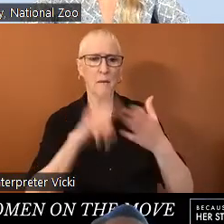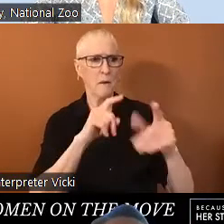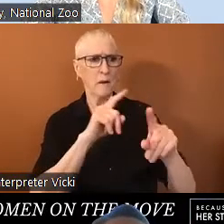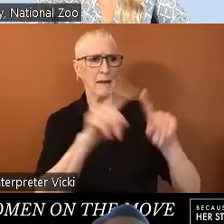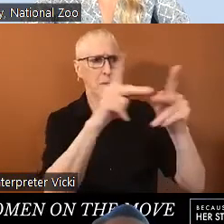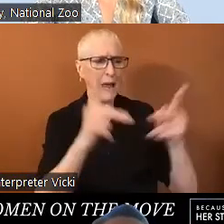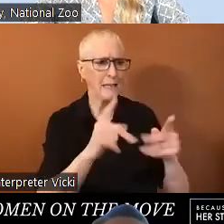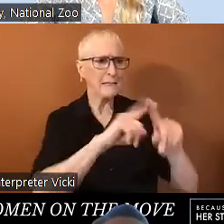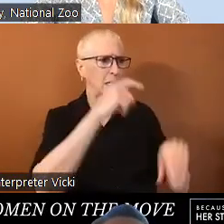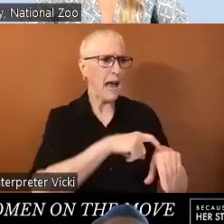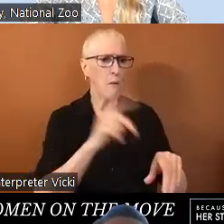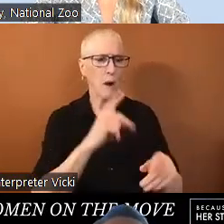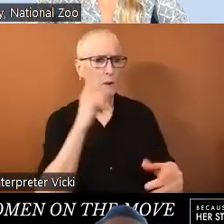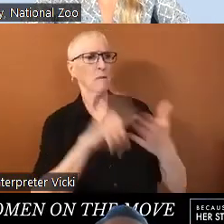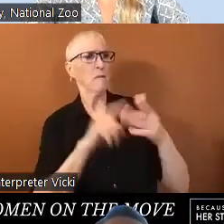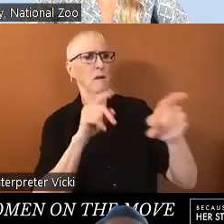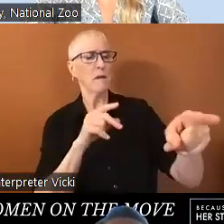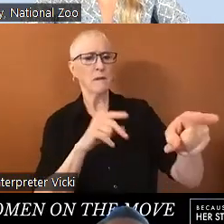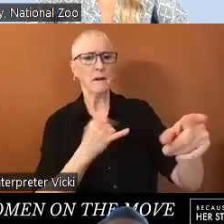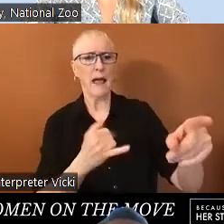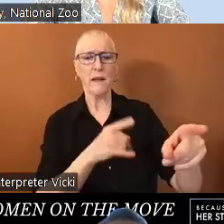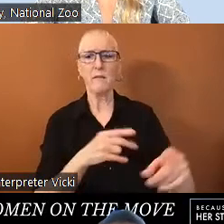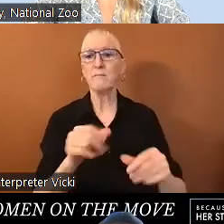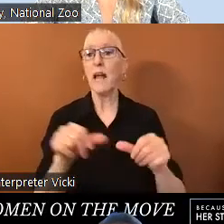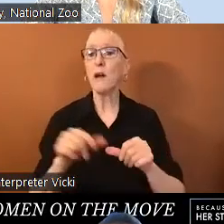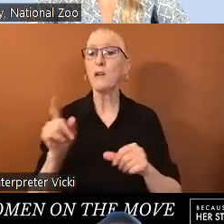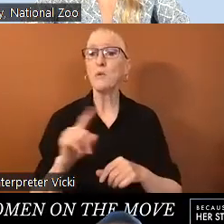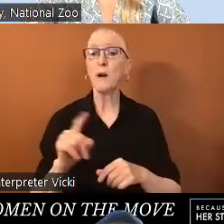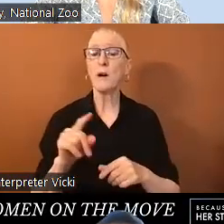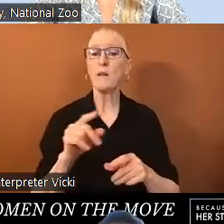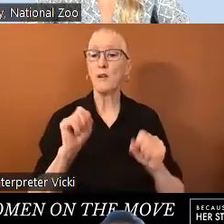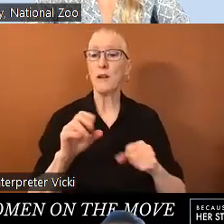are present. So, for example, areas where the critically endangered North Atlantic right whale